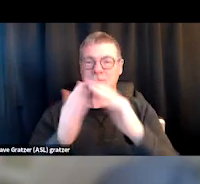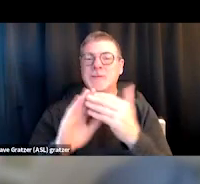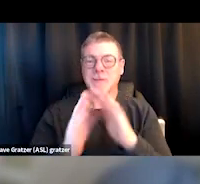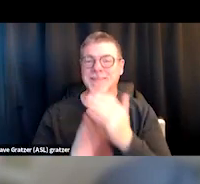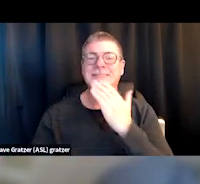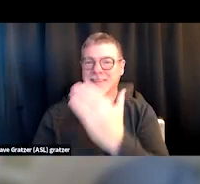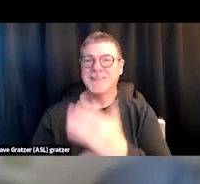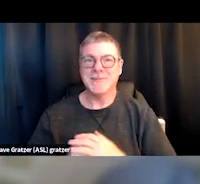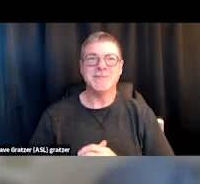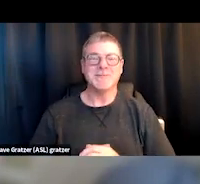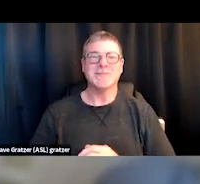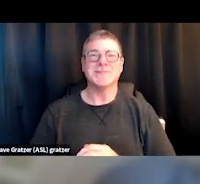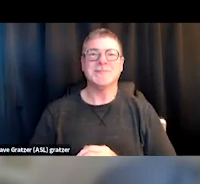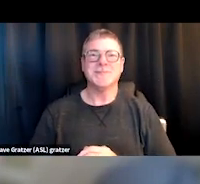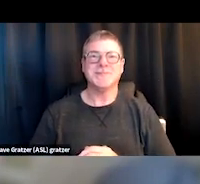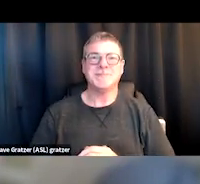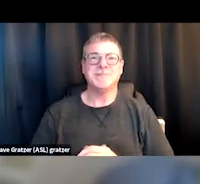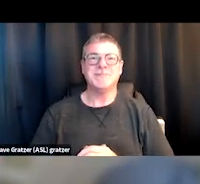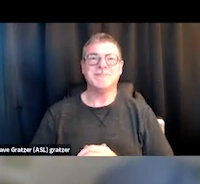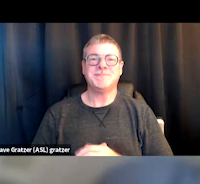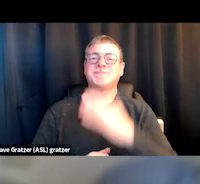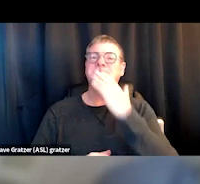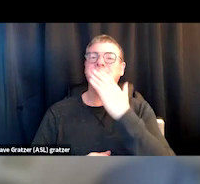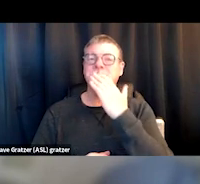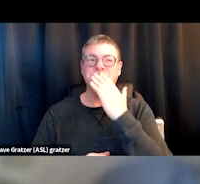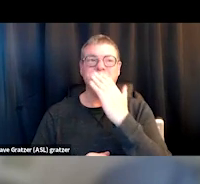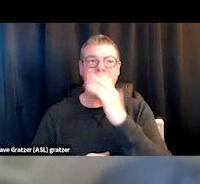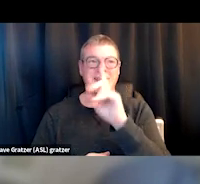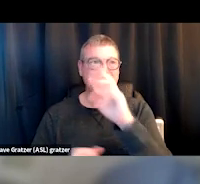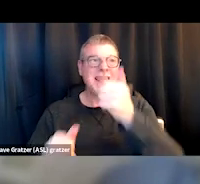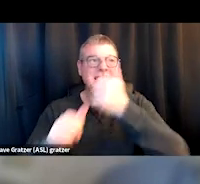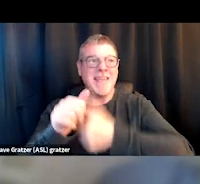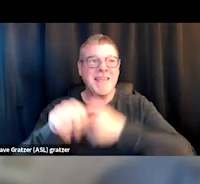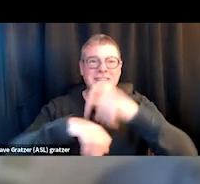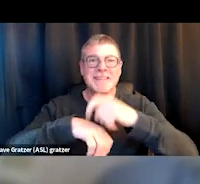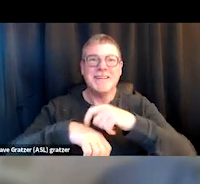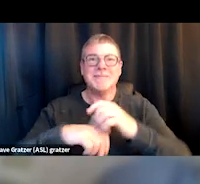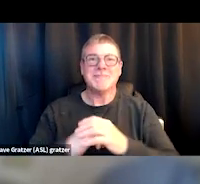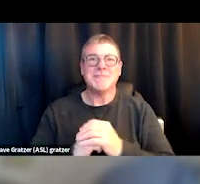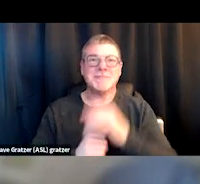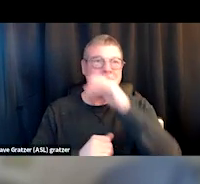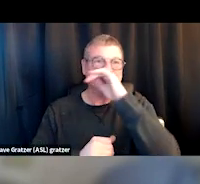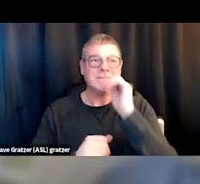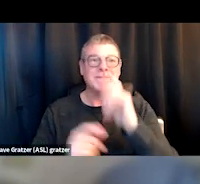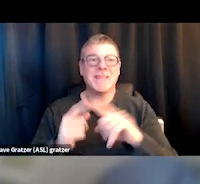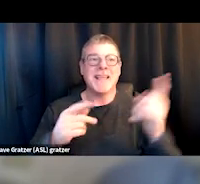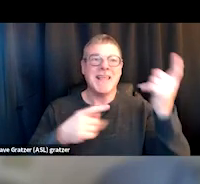Namaste. - Thank you. Thank you so much, Dr. Rajni. Every time I've got to, oh, we can go back to the last slide for a second,